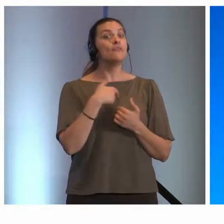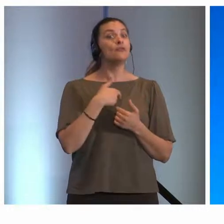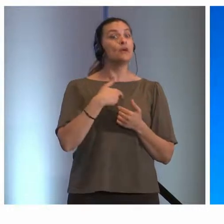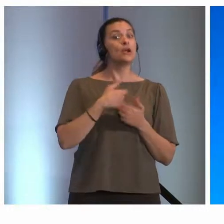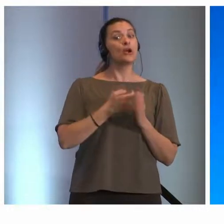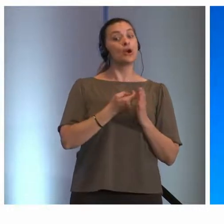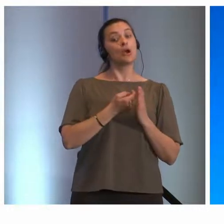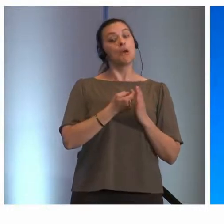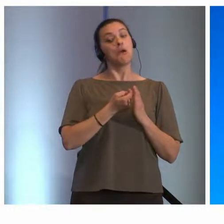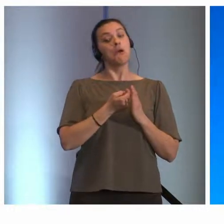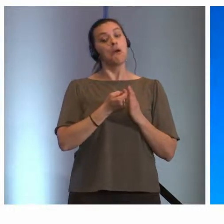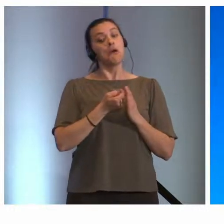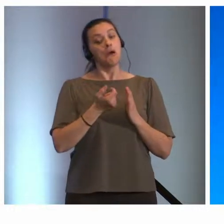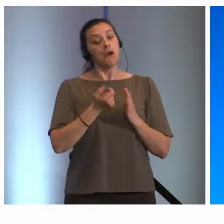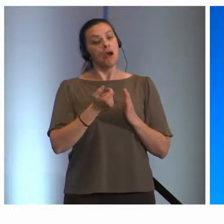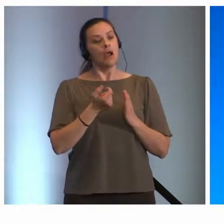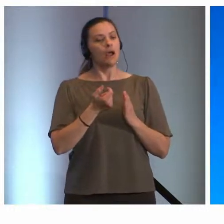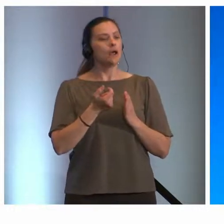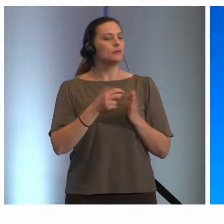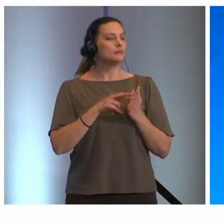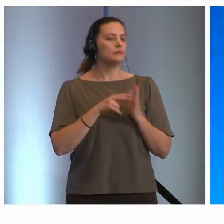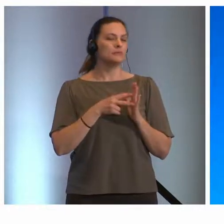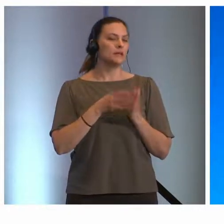if you take us out of the equation, just ever -- just a